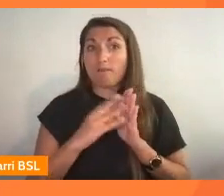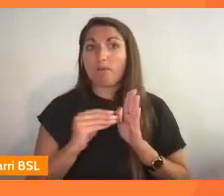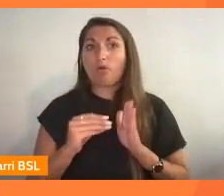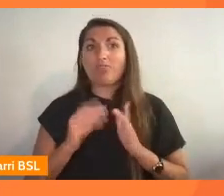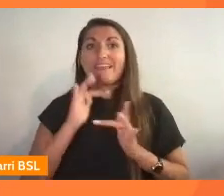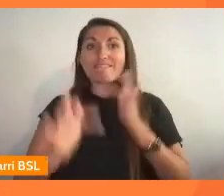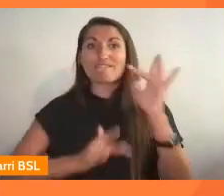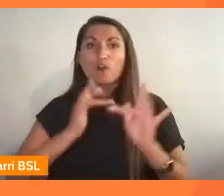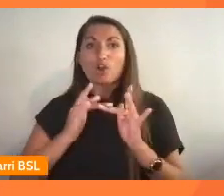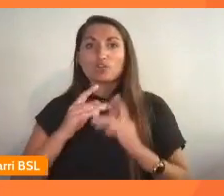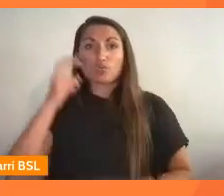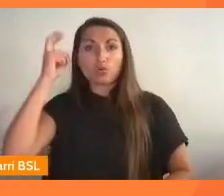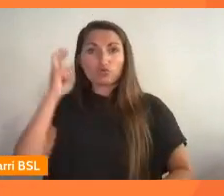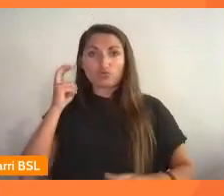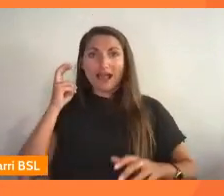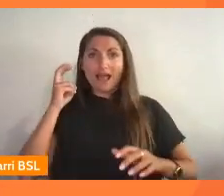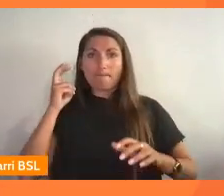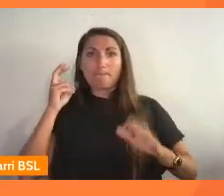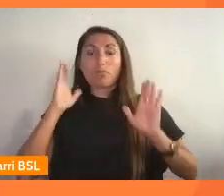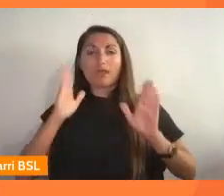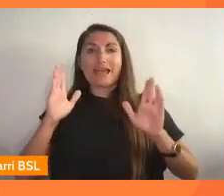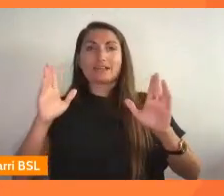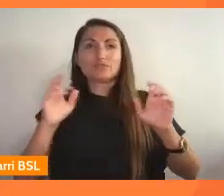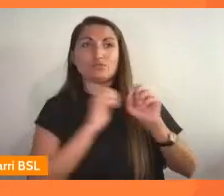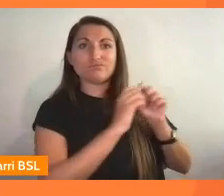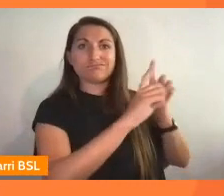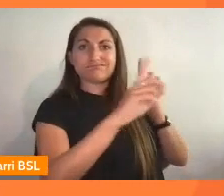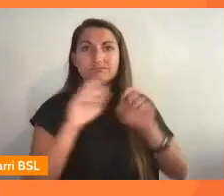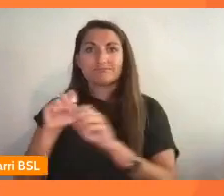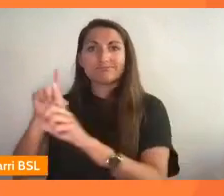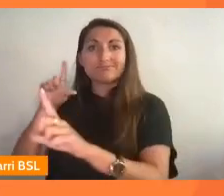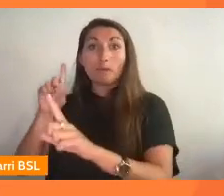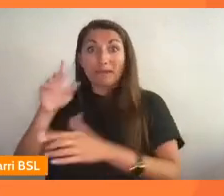we were trying to get data from on board the trams. It wasn't the right